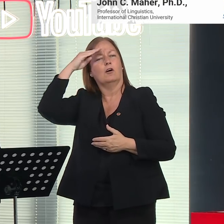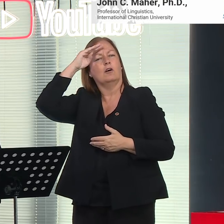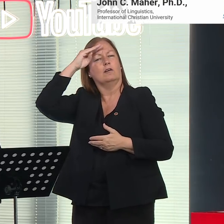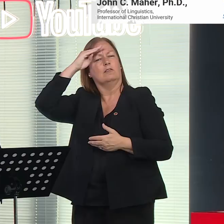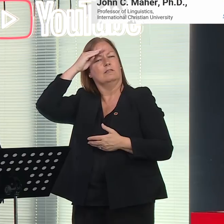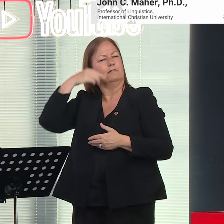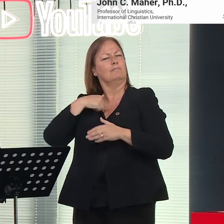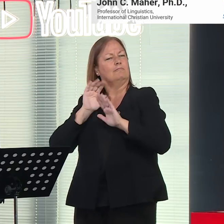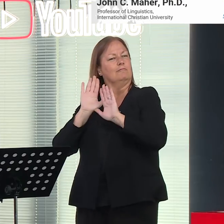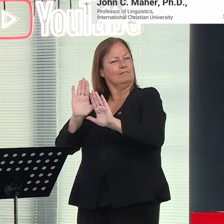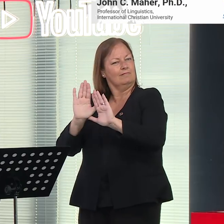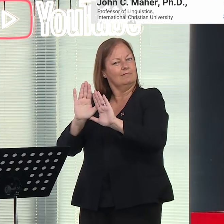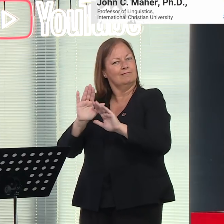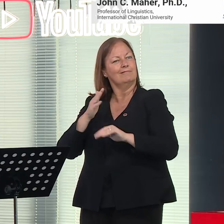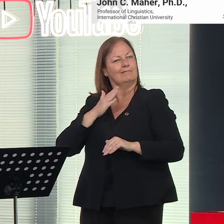Many people felt that the term